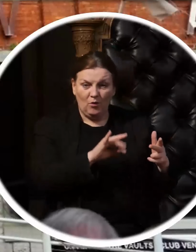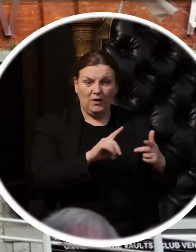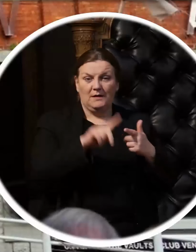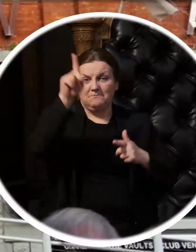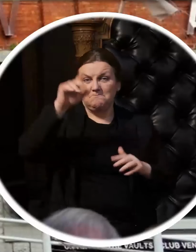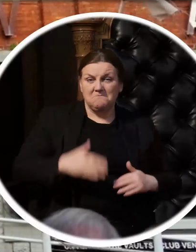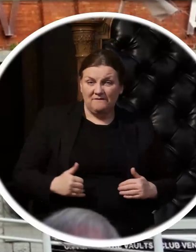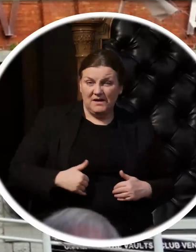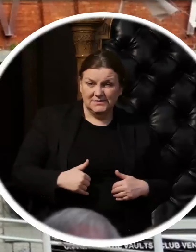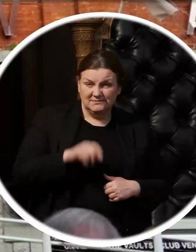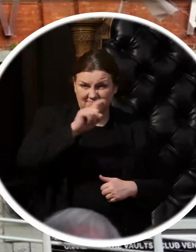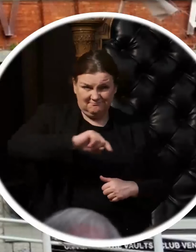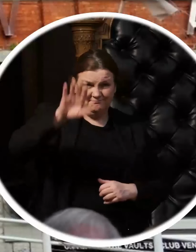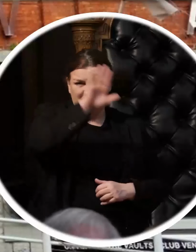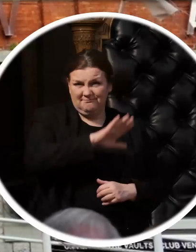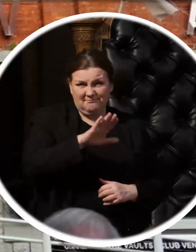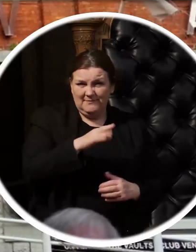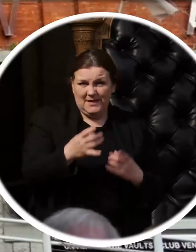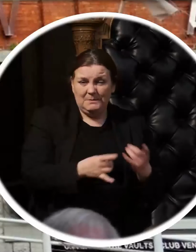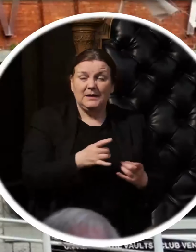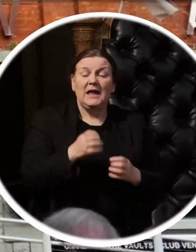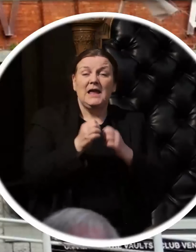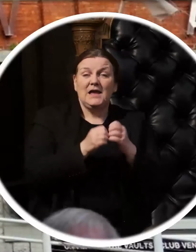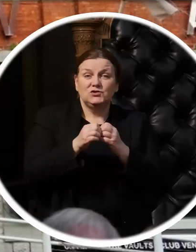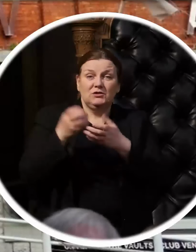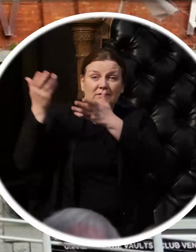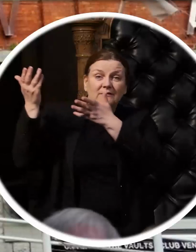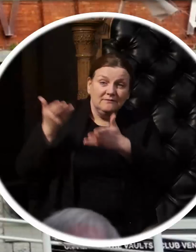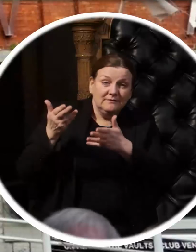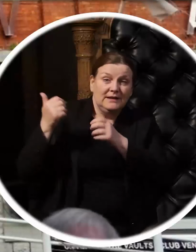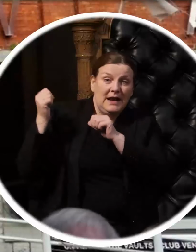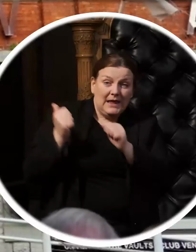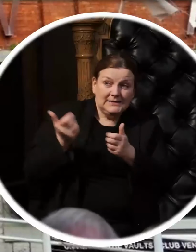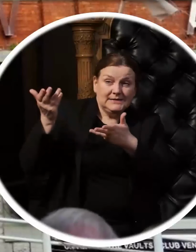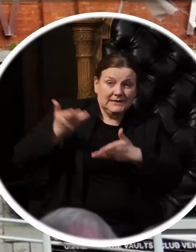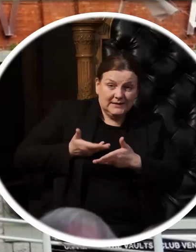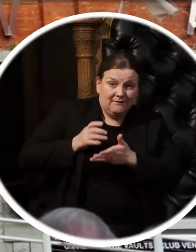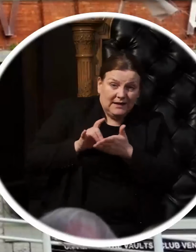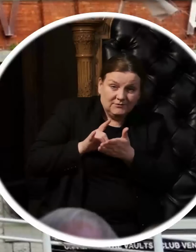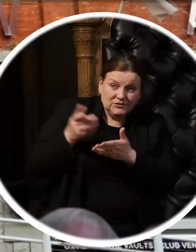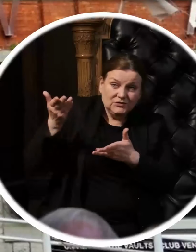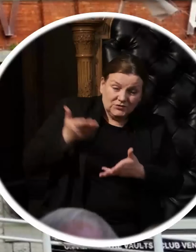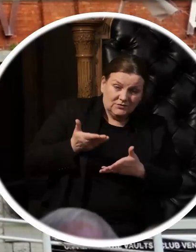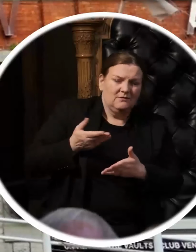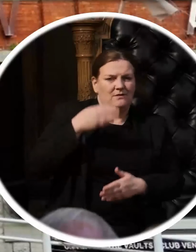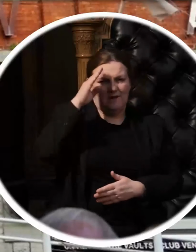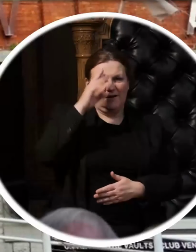So in terms of an engineering legacy and the railway legacy of heritage, Ireland really does lead the way.